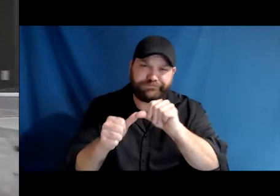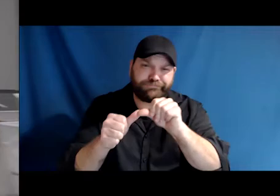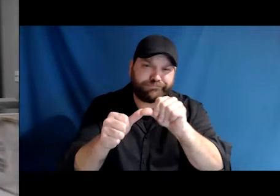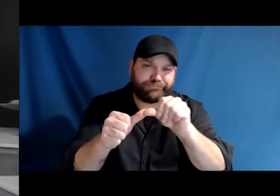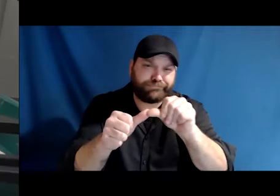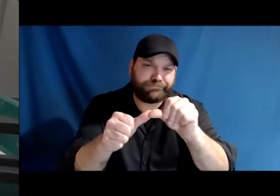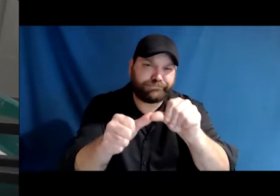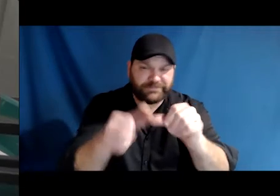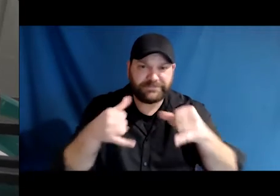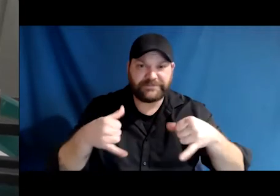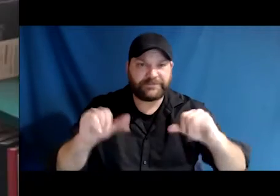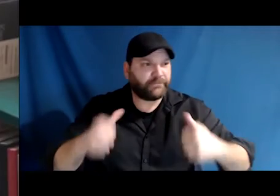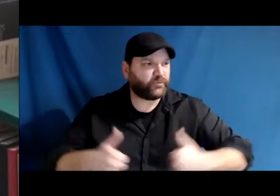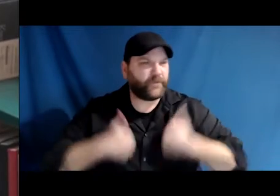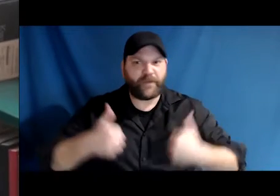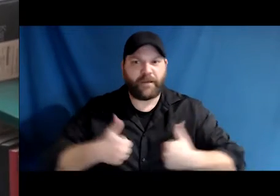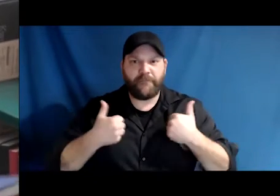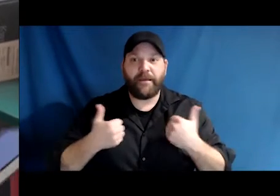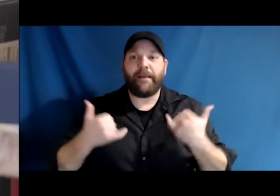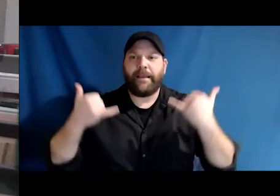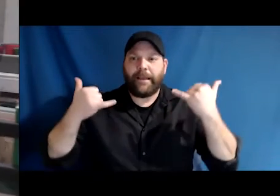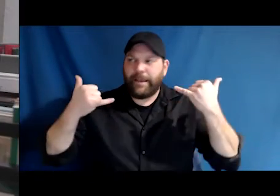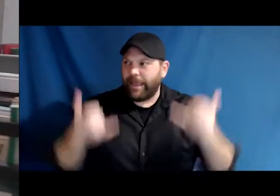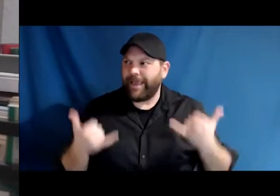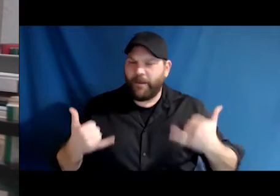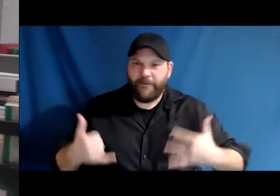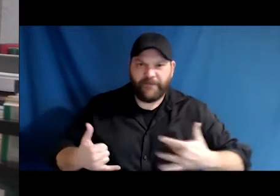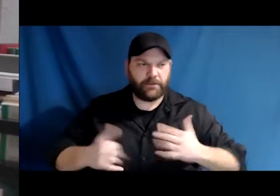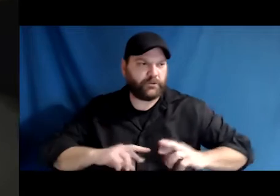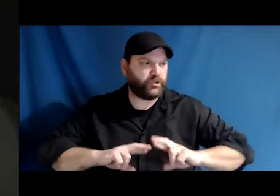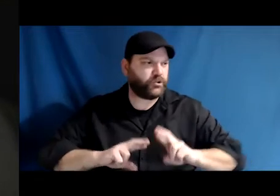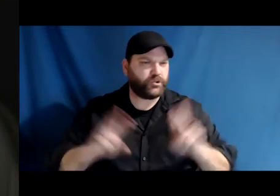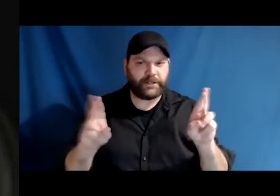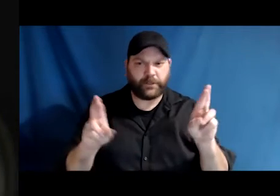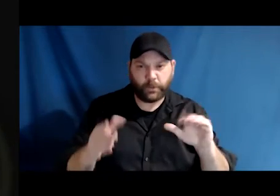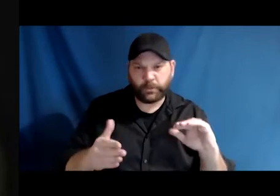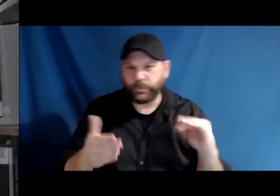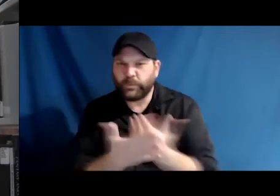and now collectively, we are bringing the university into a future created by all of us,